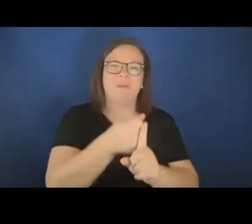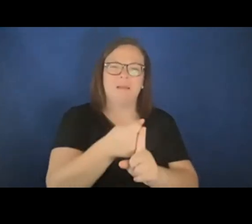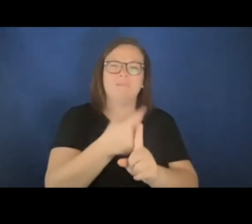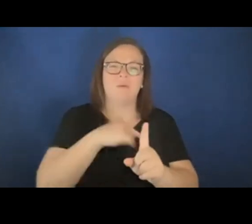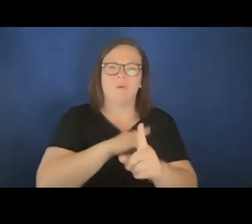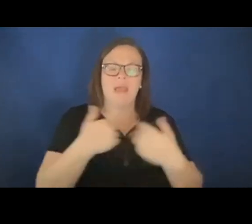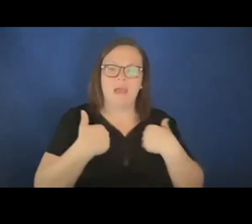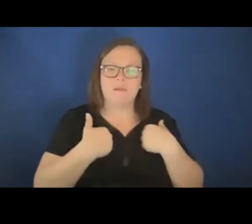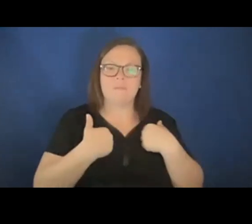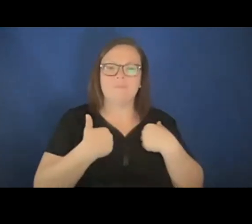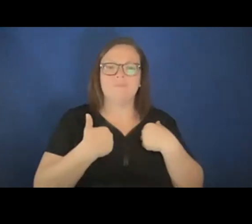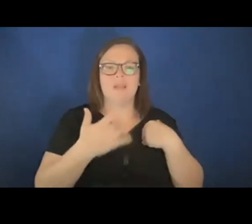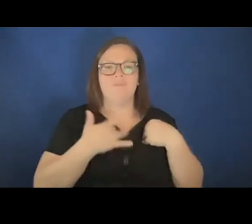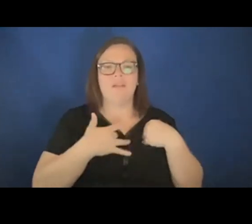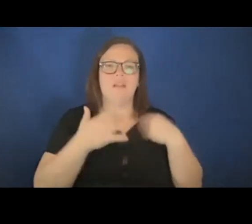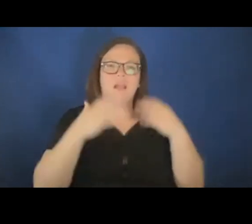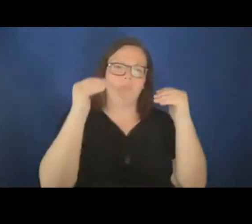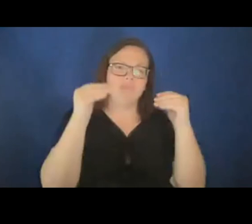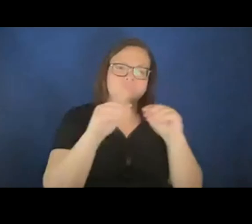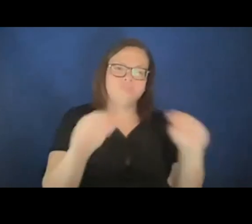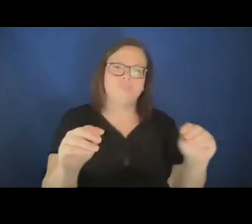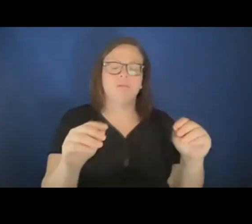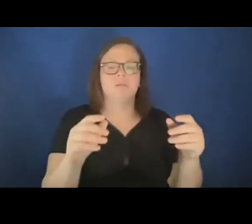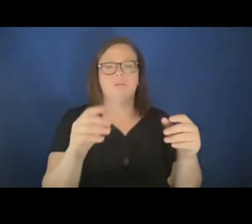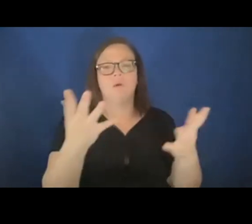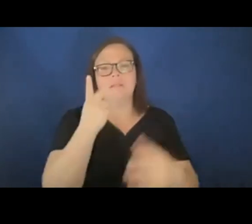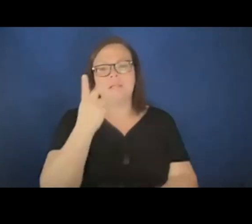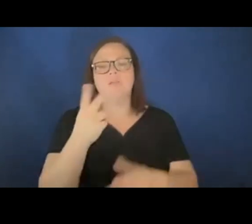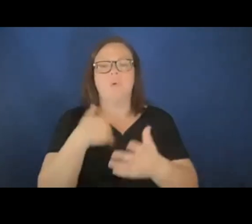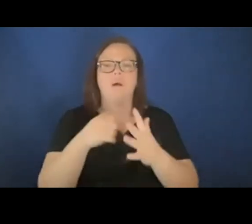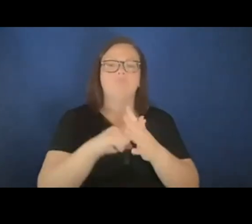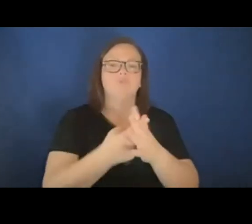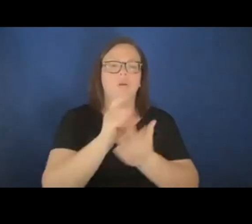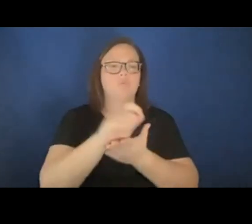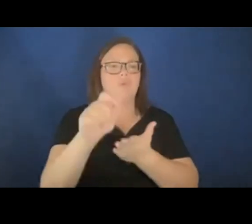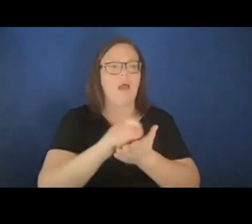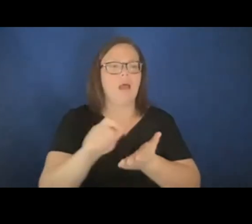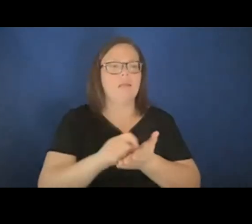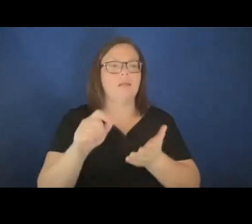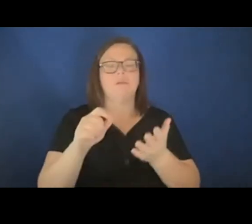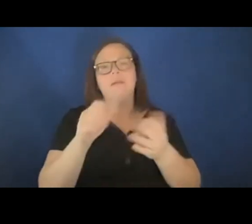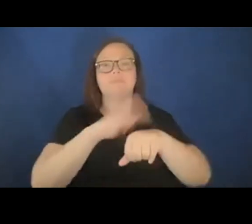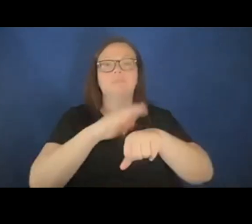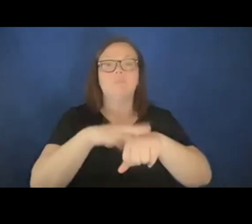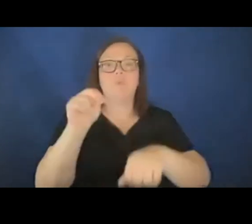and feeling hopeless at what I was seeing. So I started writing these breaking news poems--part